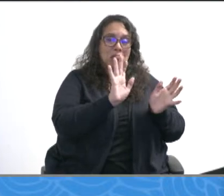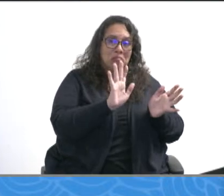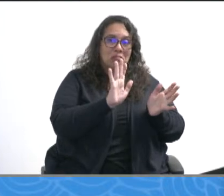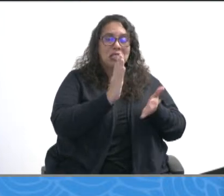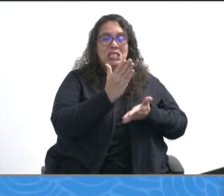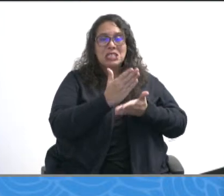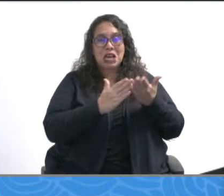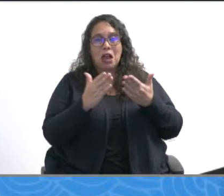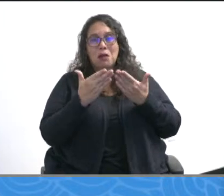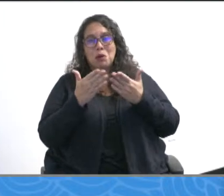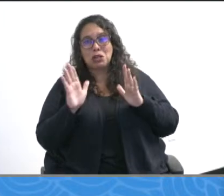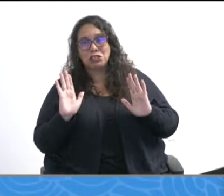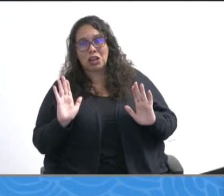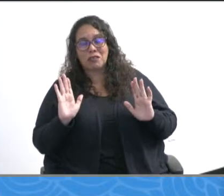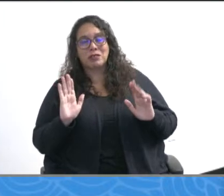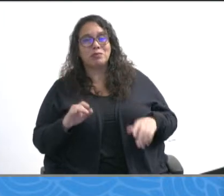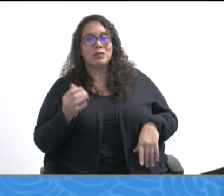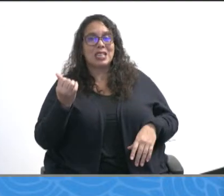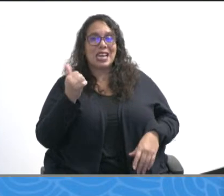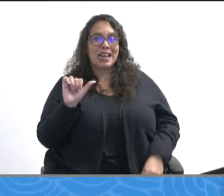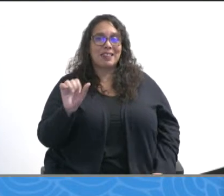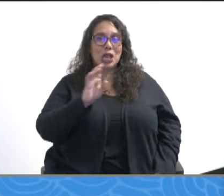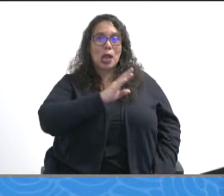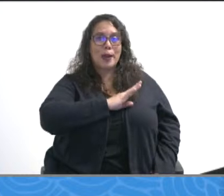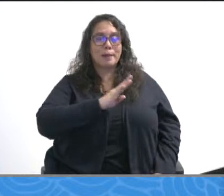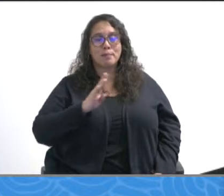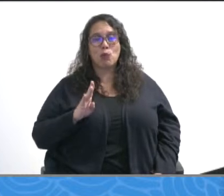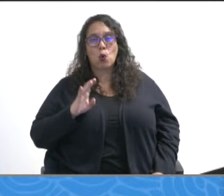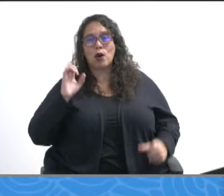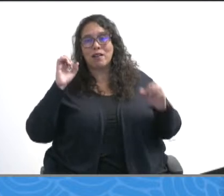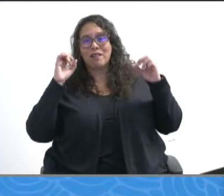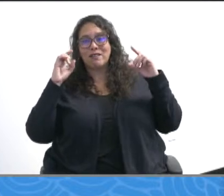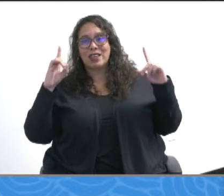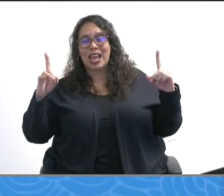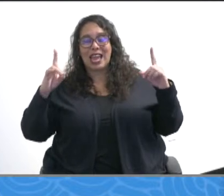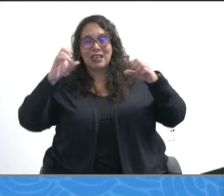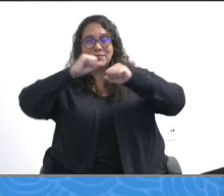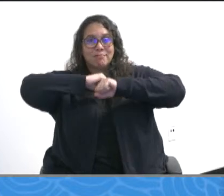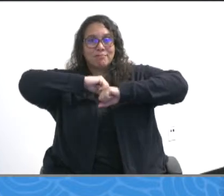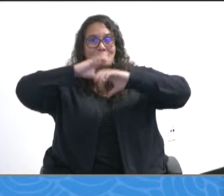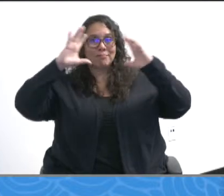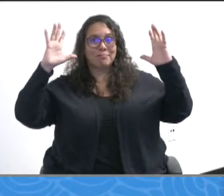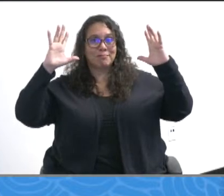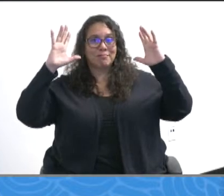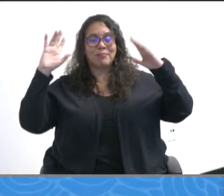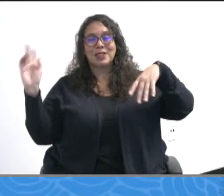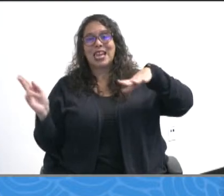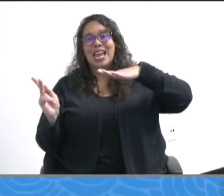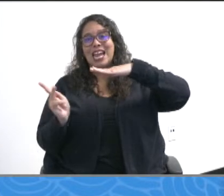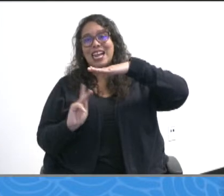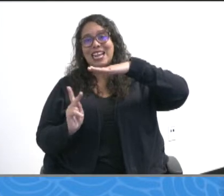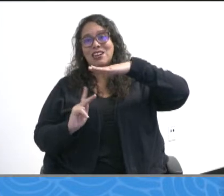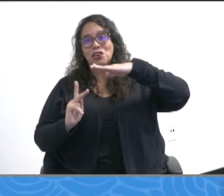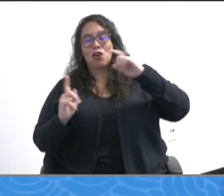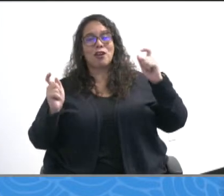from our board of ed visionary meetings, our Kindergarten Festival, that's coming up.